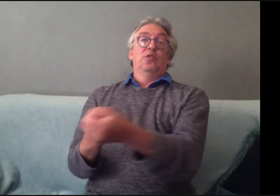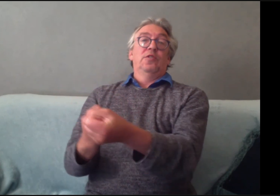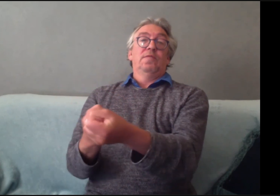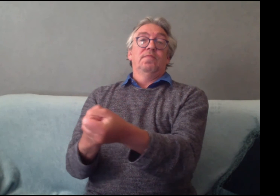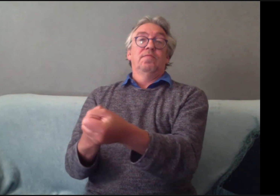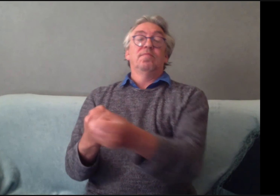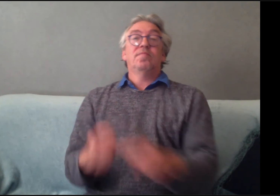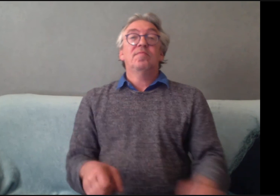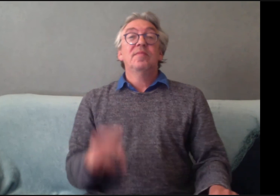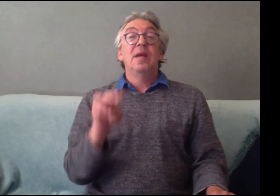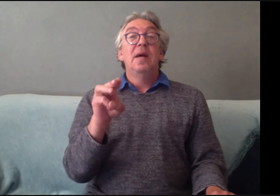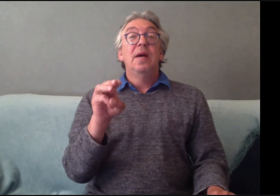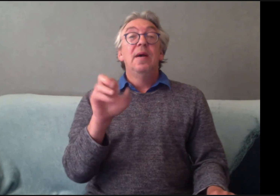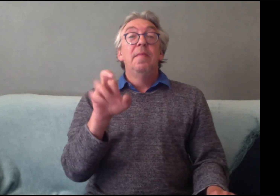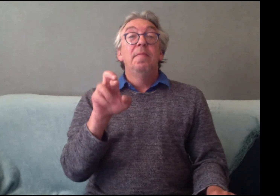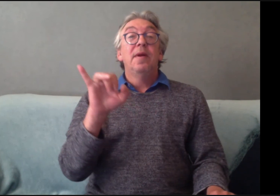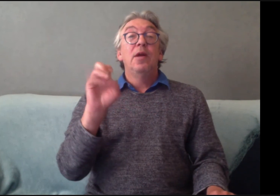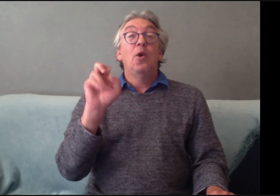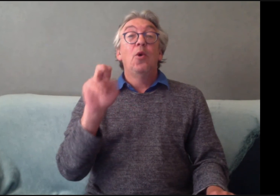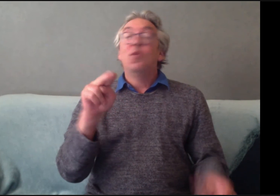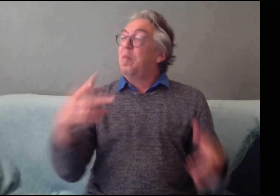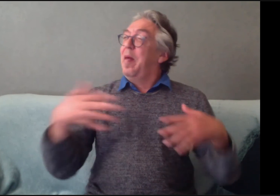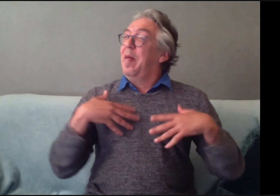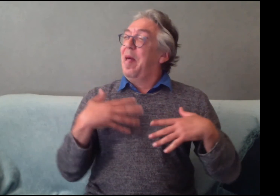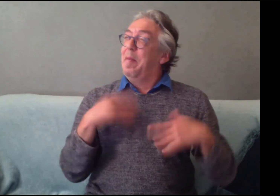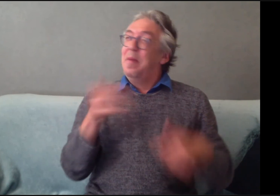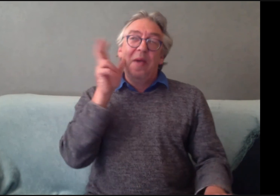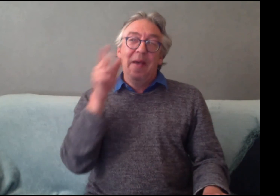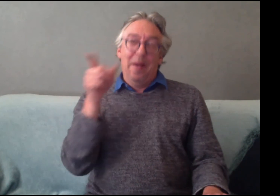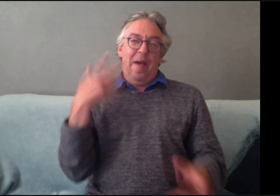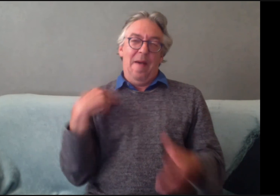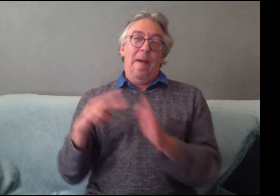to include the southern partners. Okay, great.